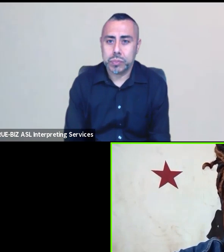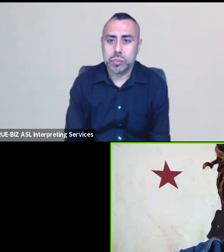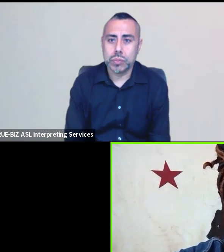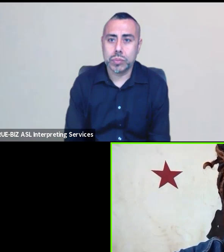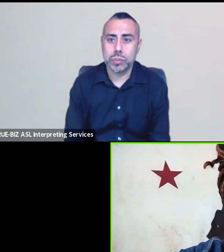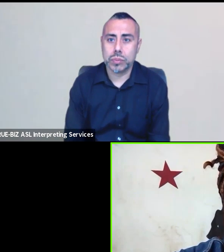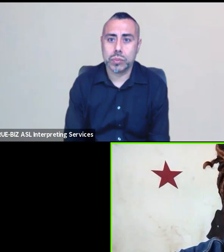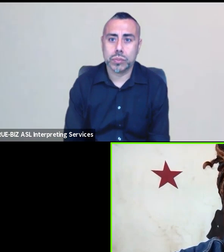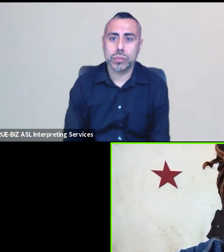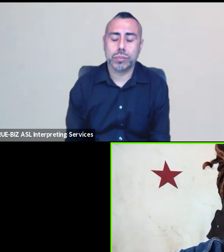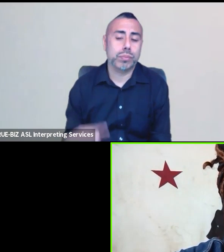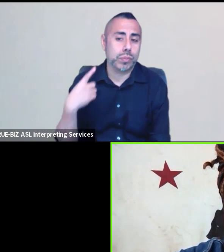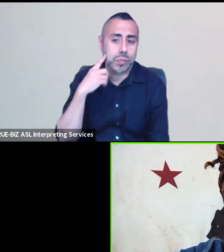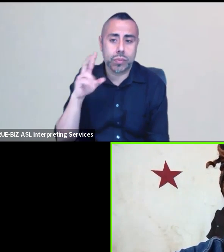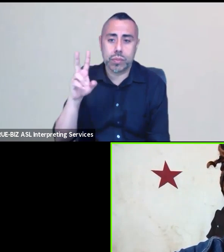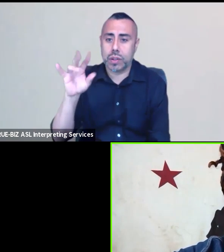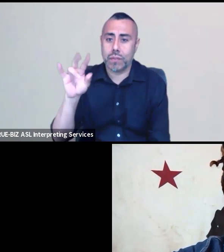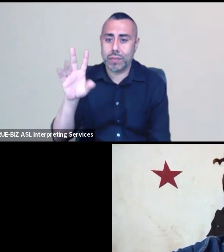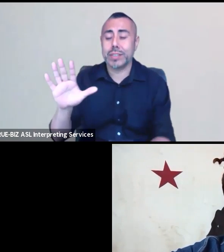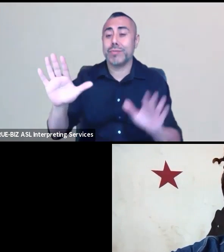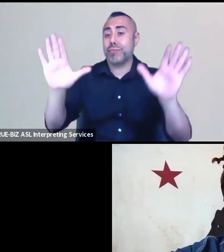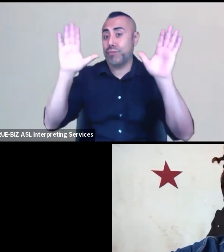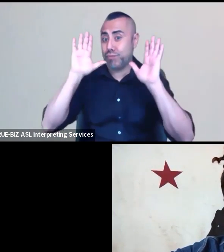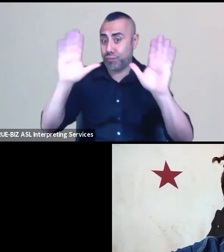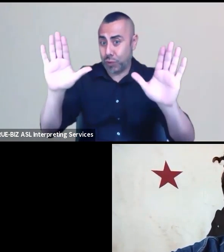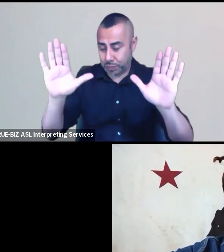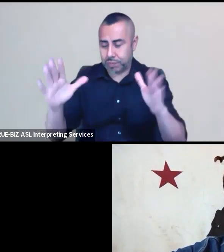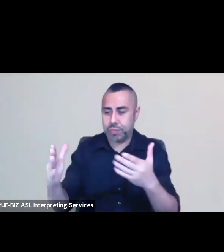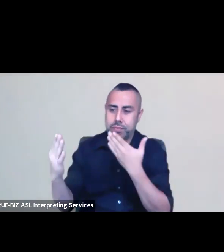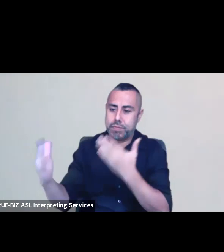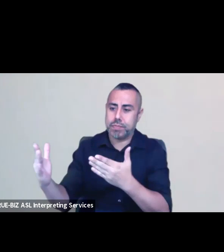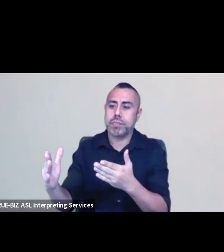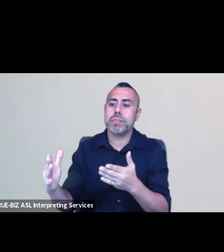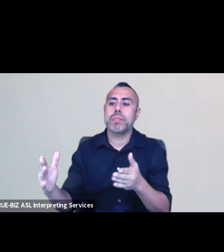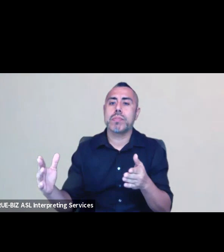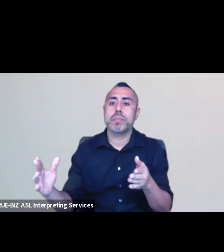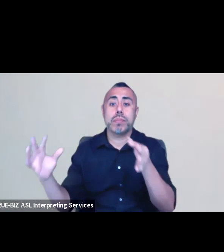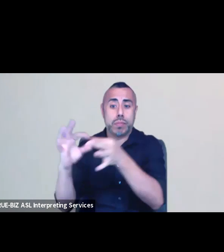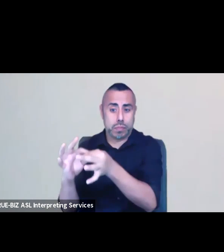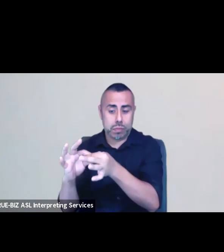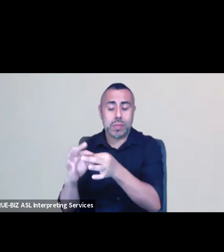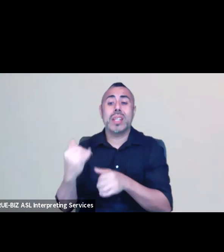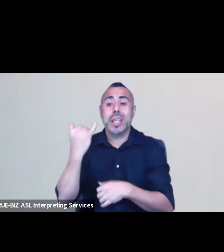Great, and along with that, if you are writing and taking notes, or if not,